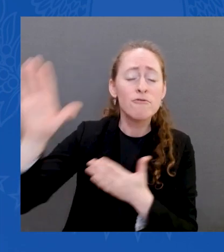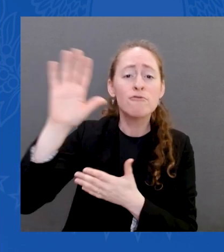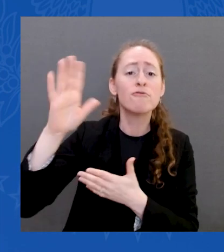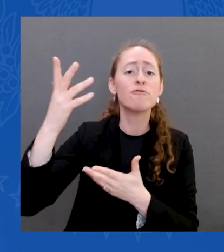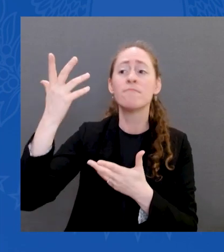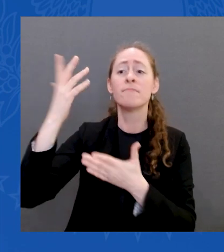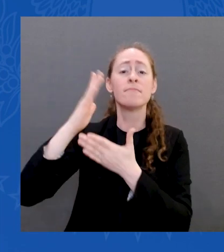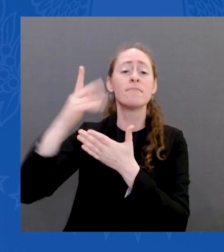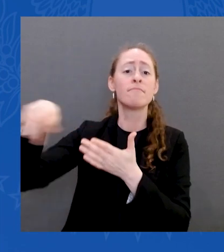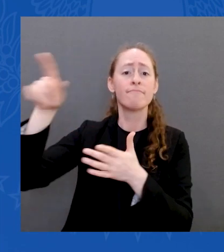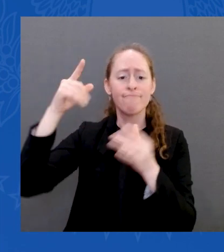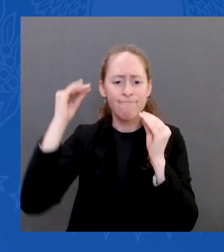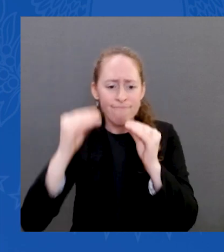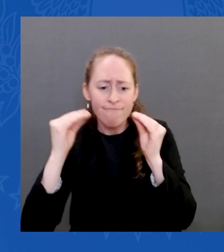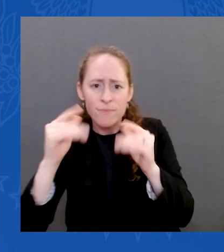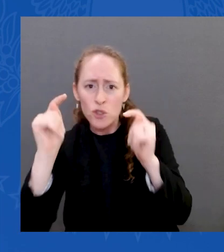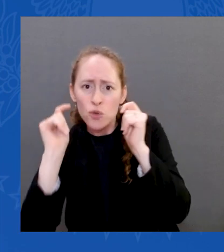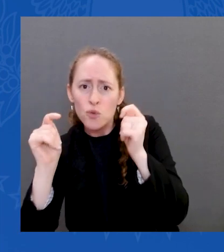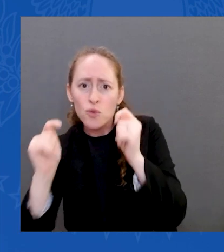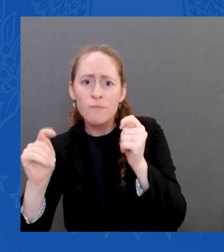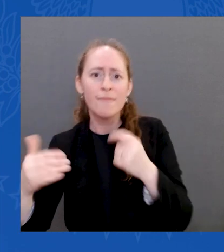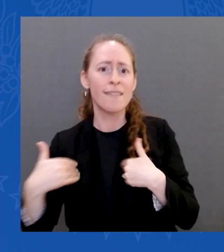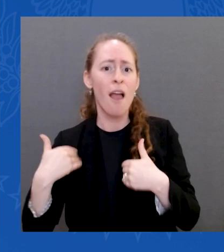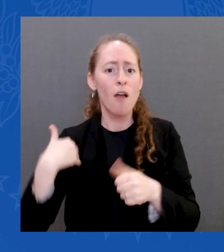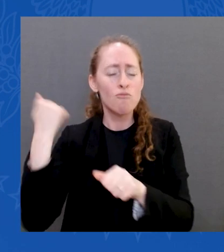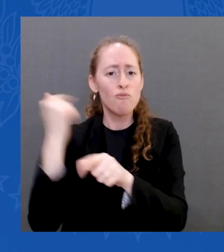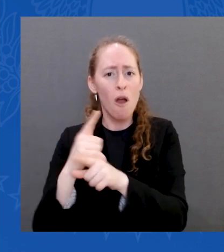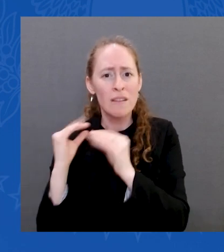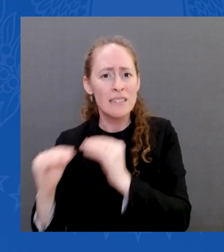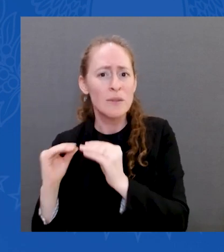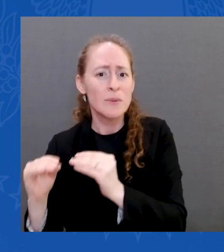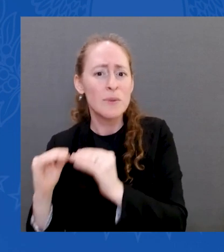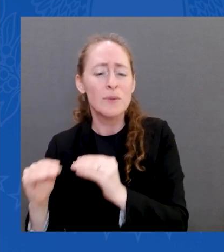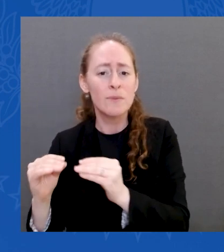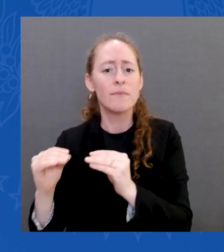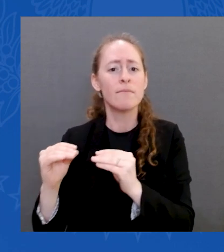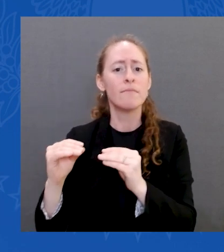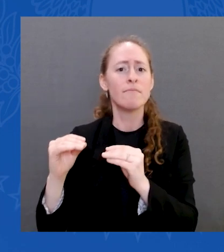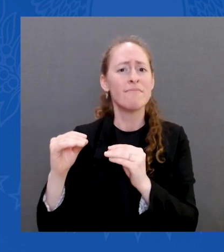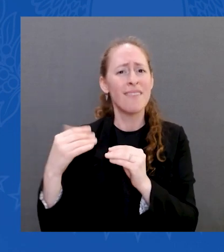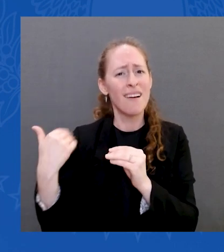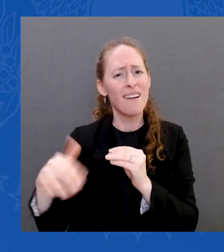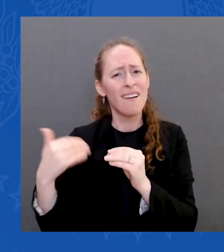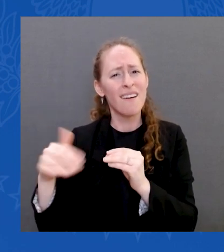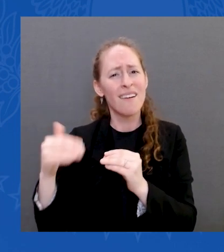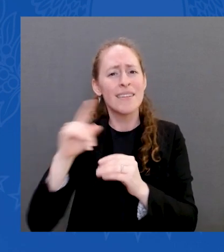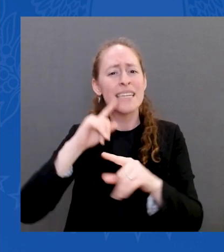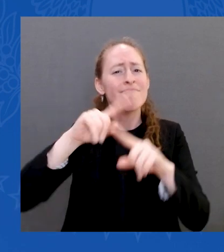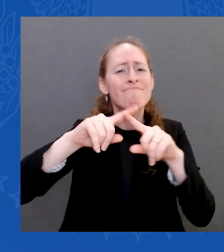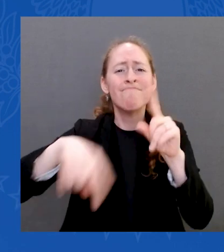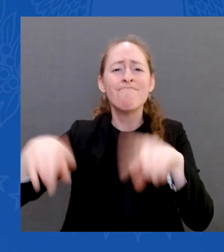and knows that she has a gift. A young man who took an education class